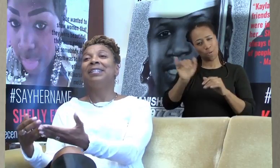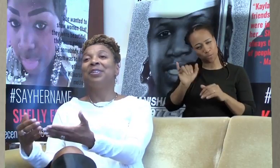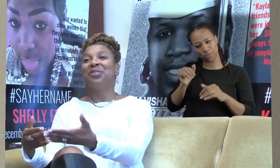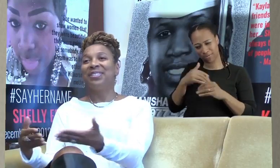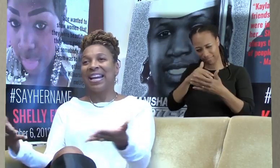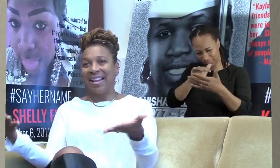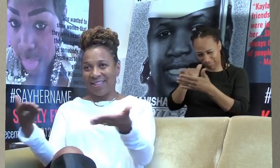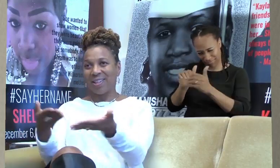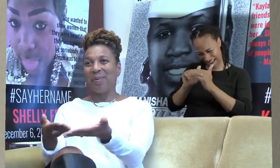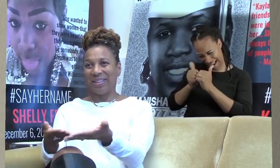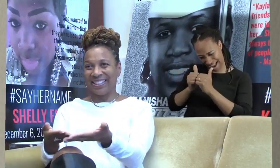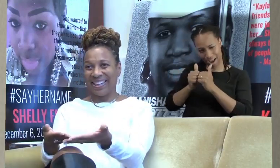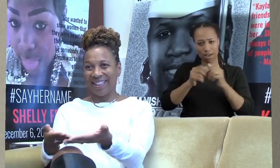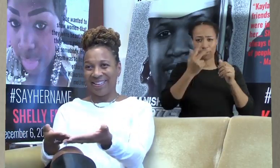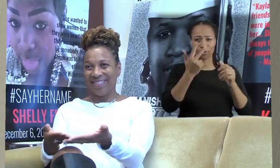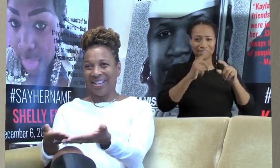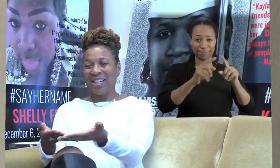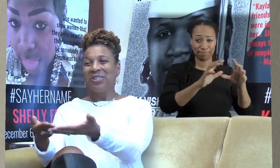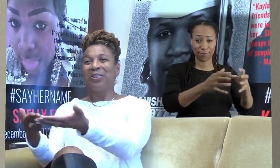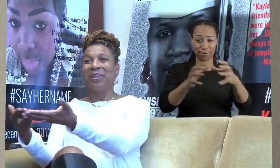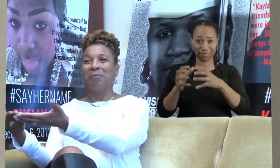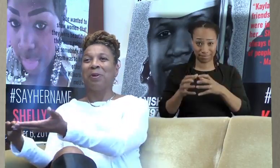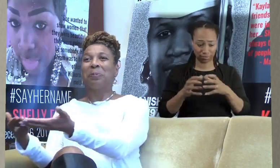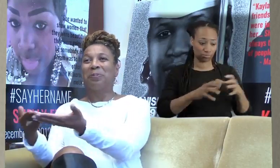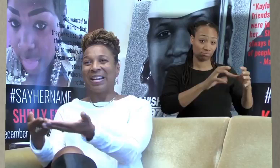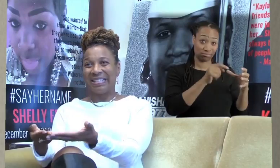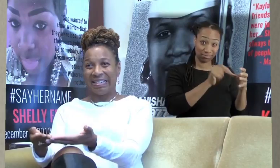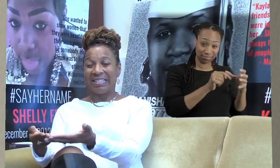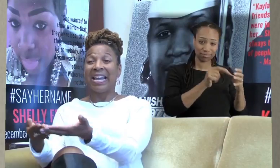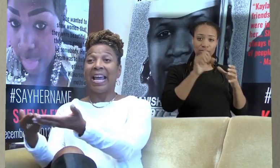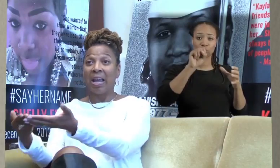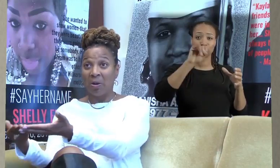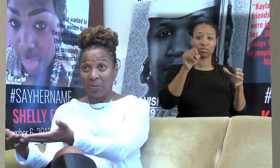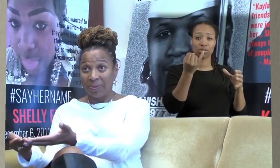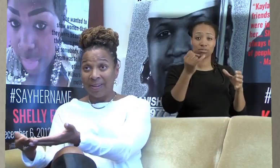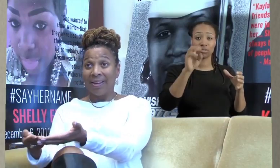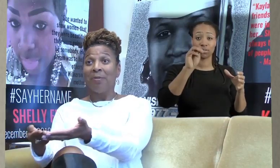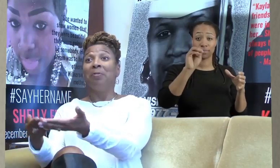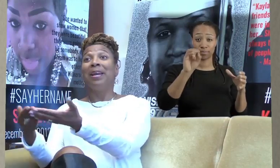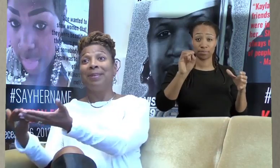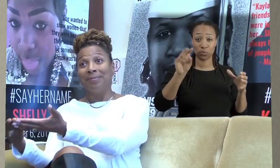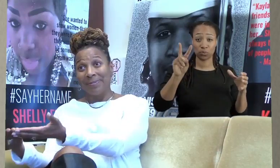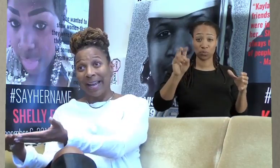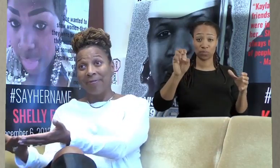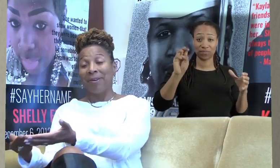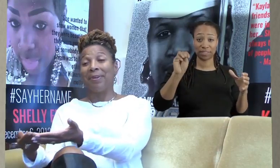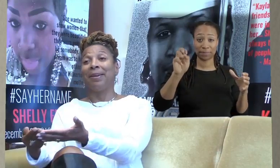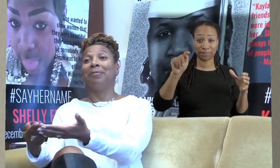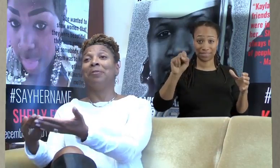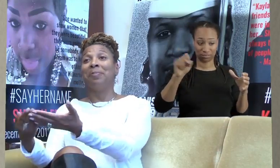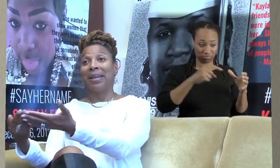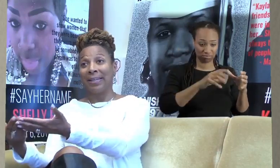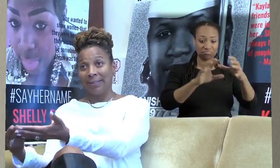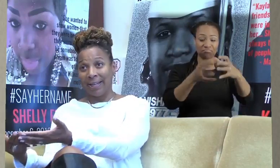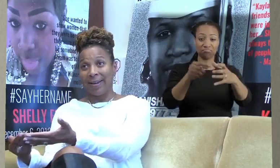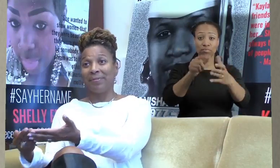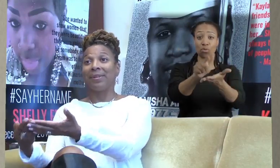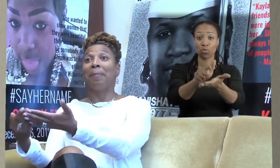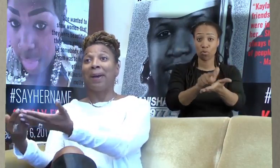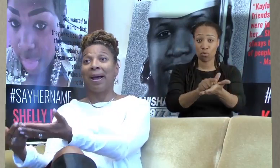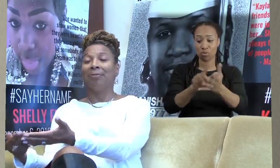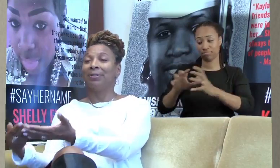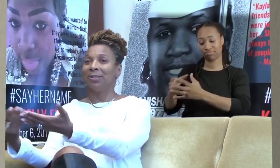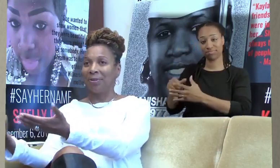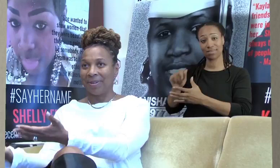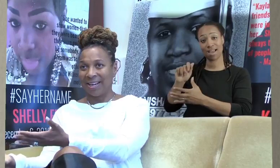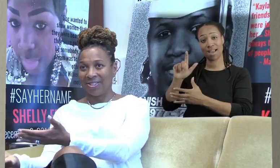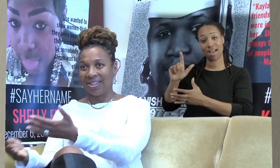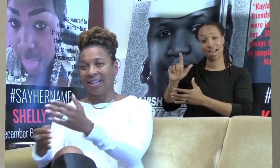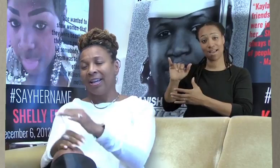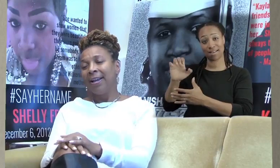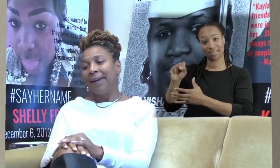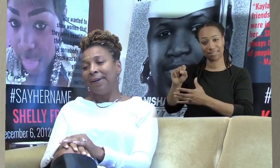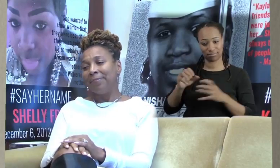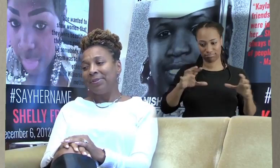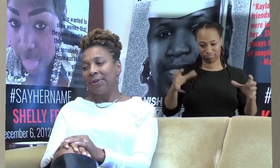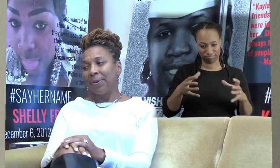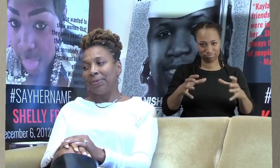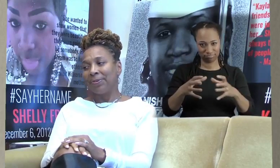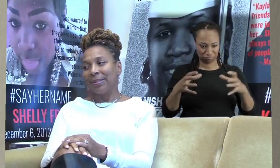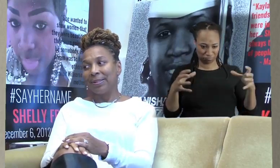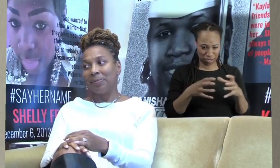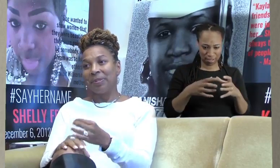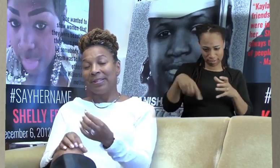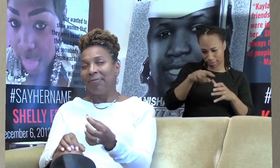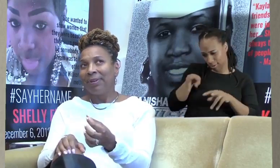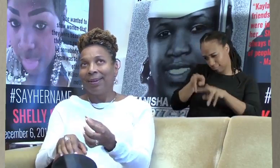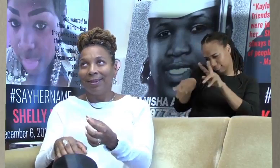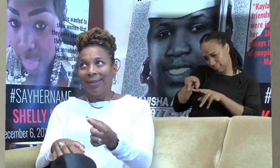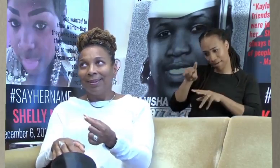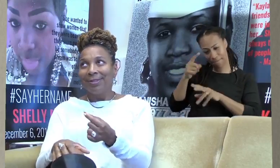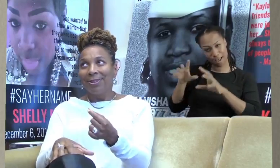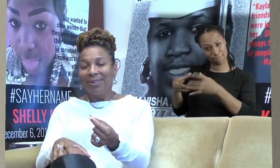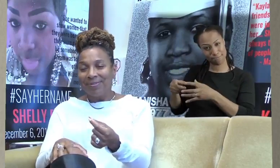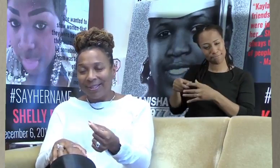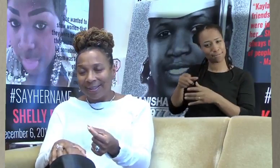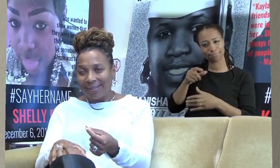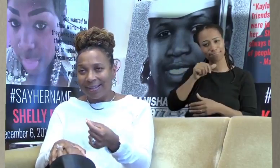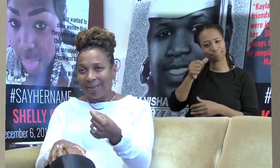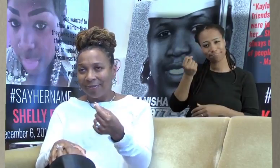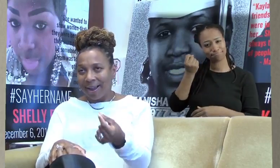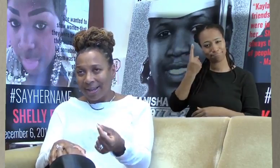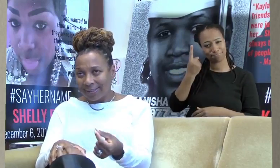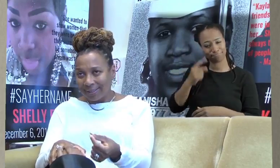And also how social justice movements, how law, how allies didn’t understand the coming together,